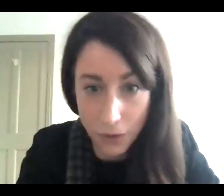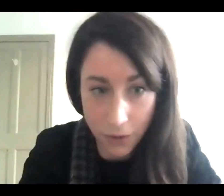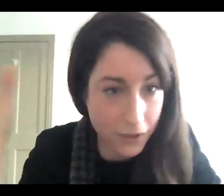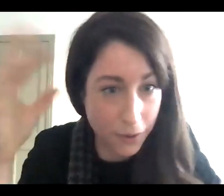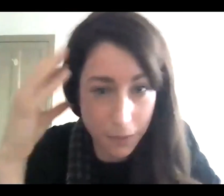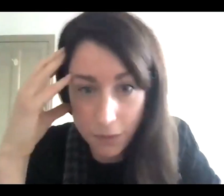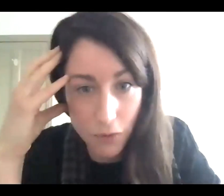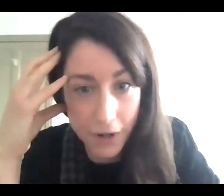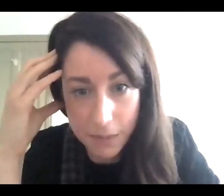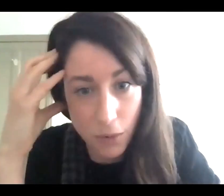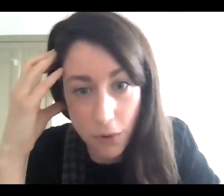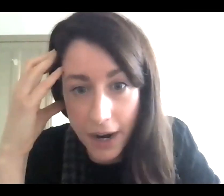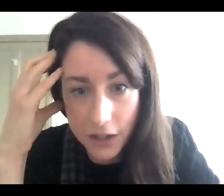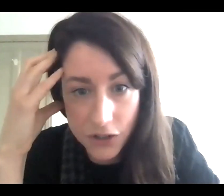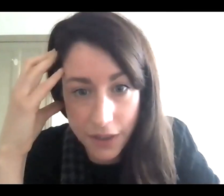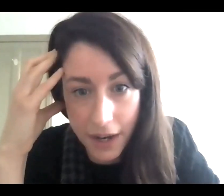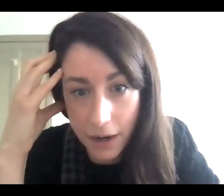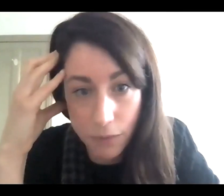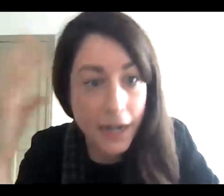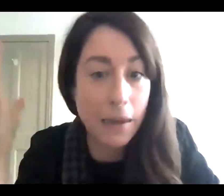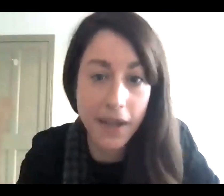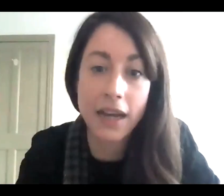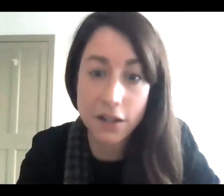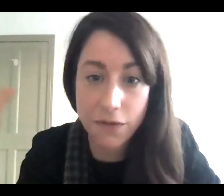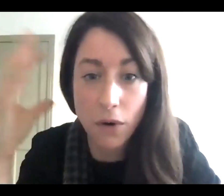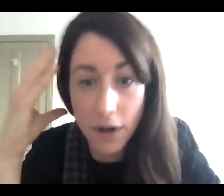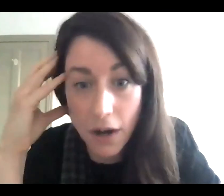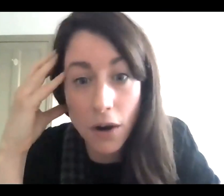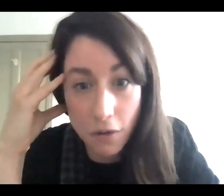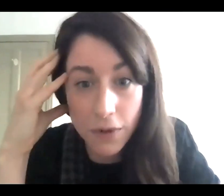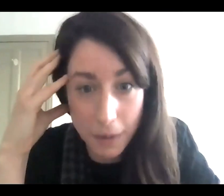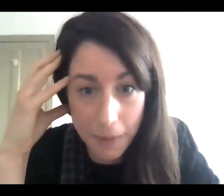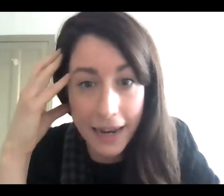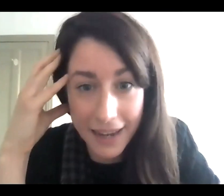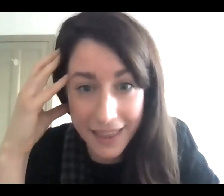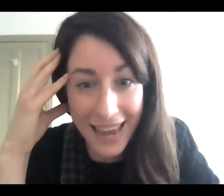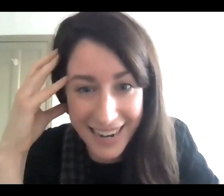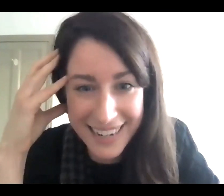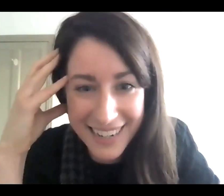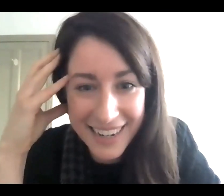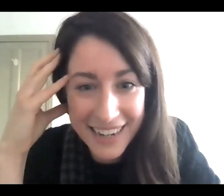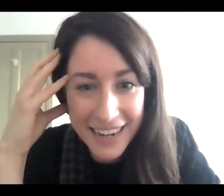and talk to Chris Morash and then I really began to fall in love with the play then, as